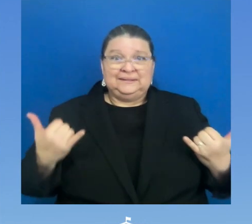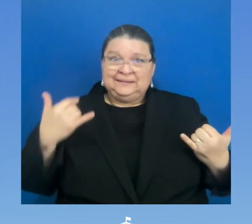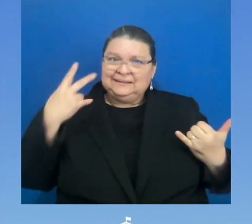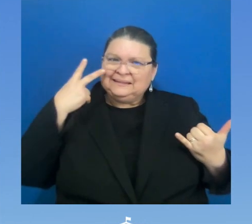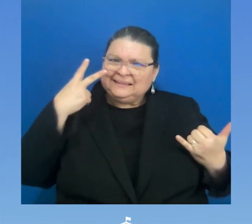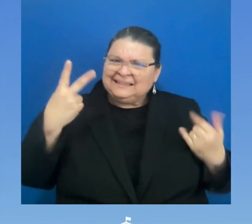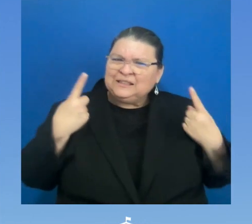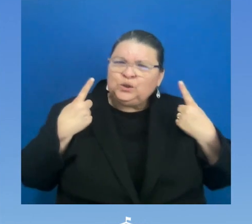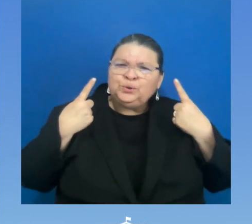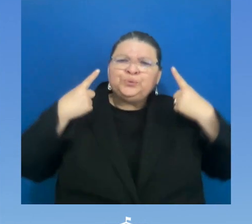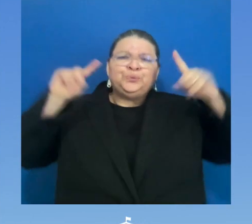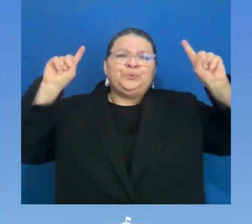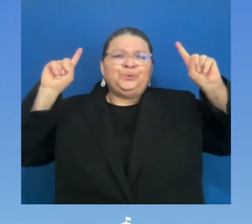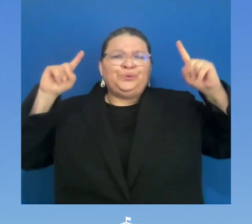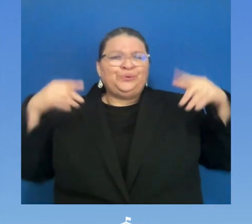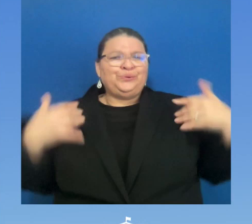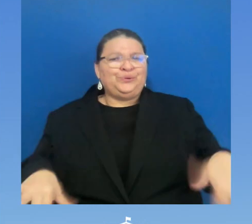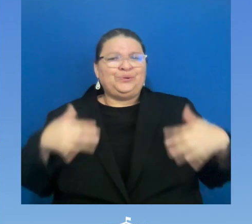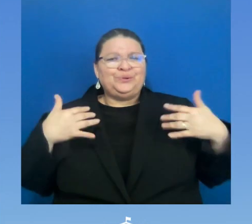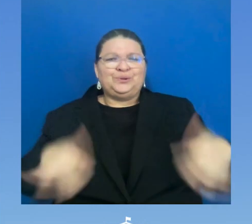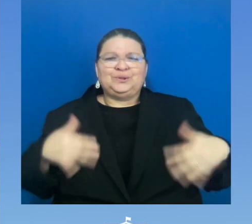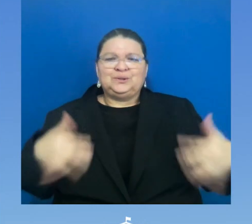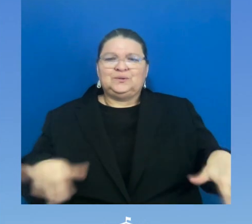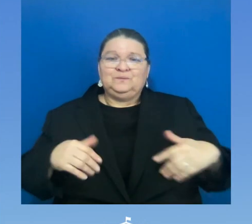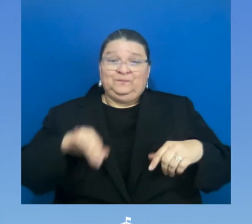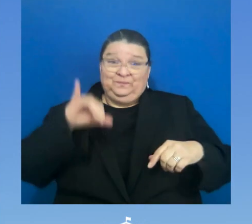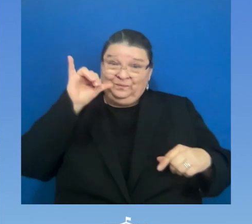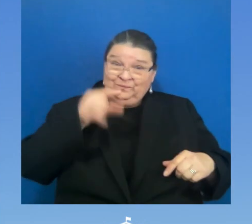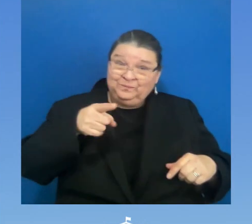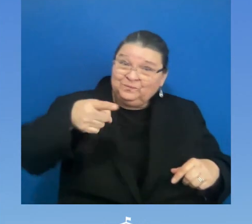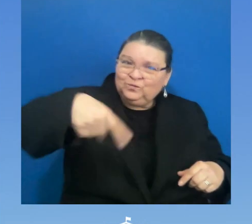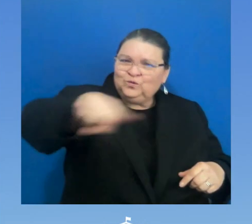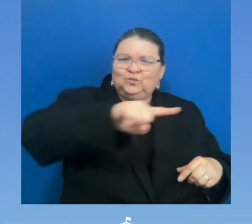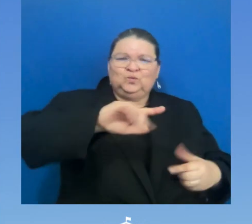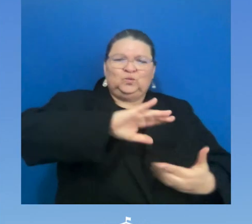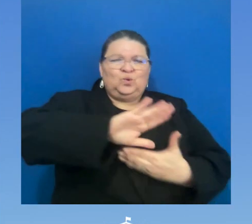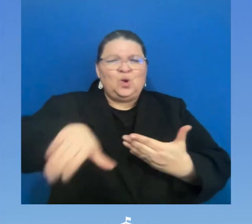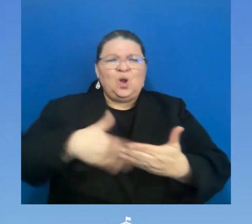and your willingness to be a voice for so many others on and off the field.